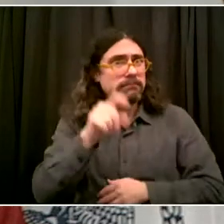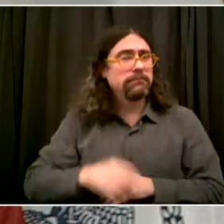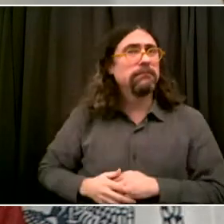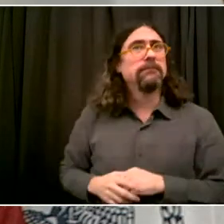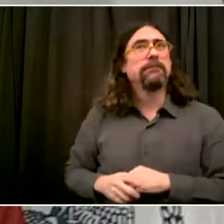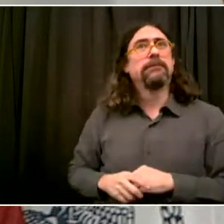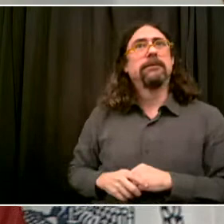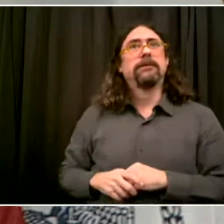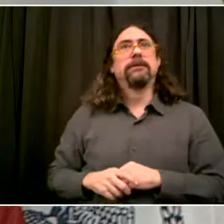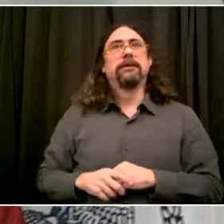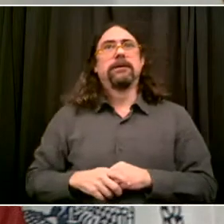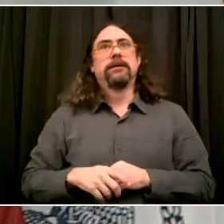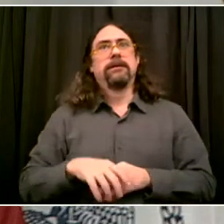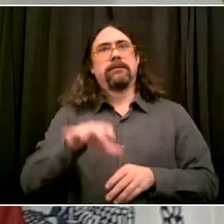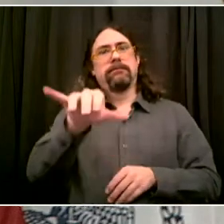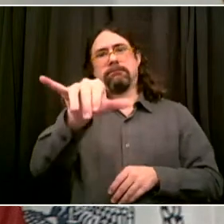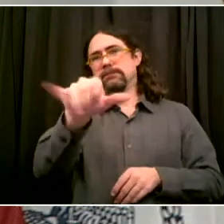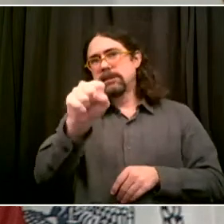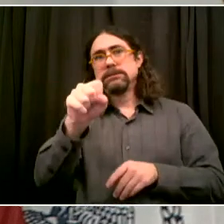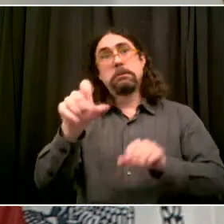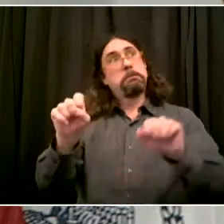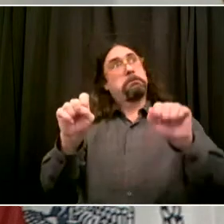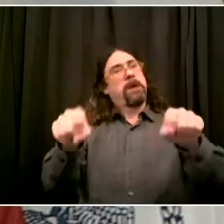BE A POSSIBILITY? DEFINITELY A REAL POSSIBIILITYYT, HEHEO MST IMPOR